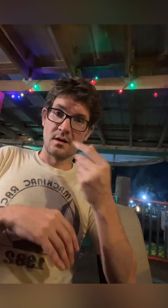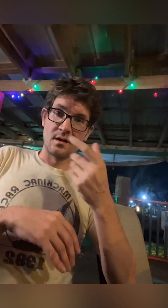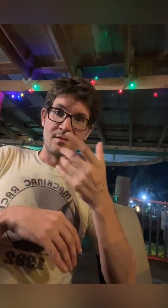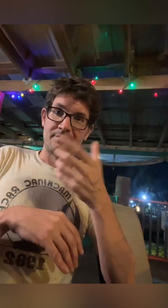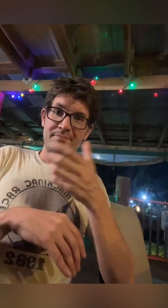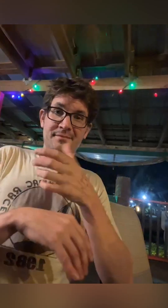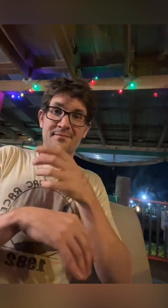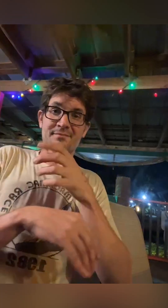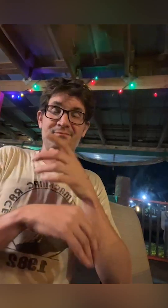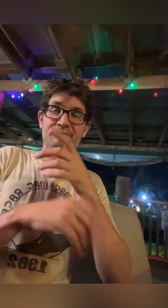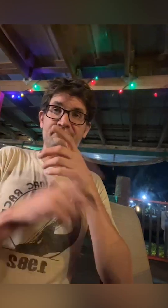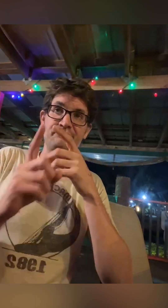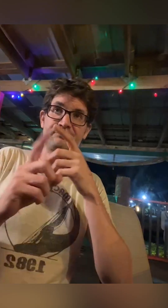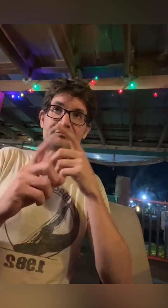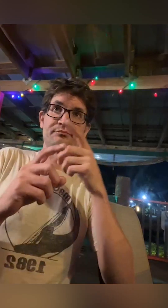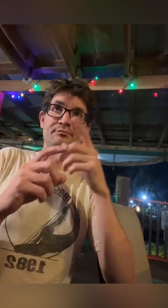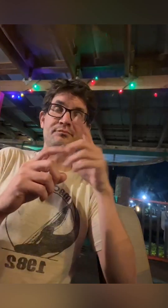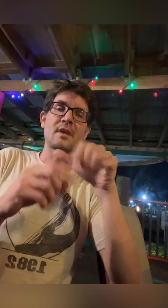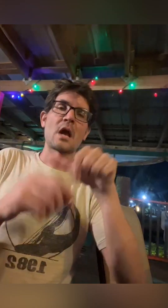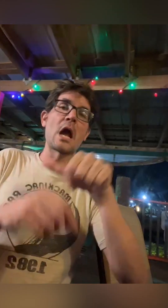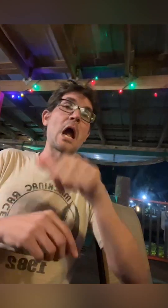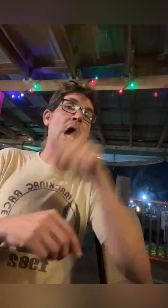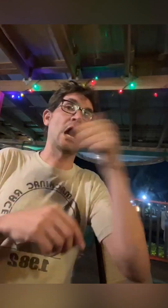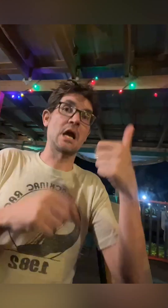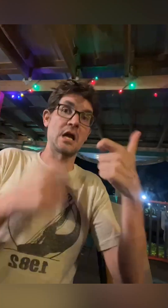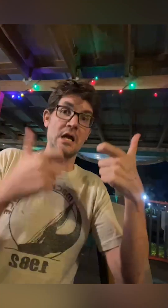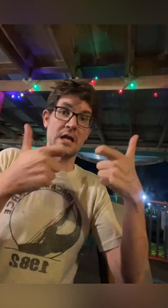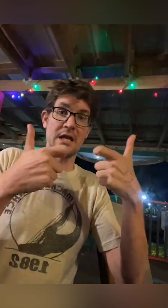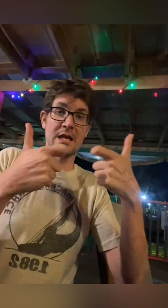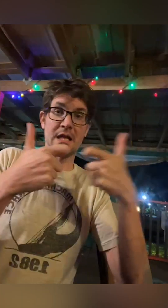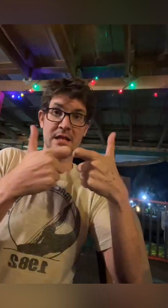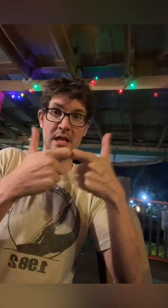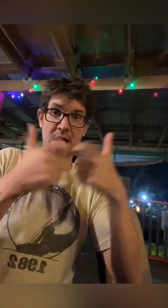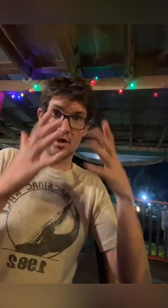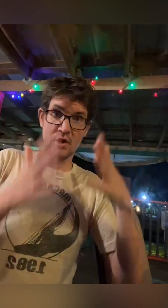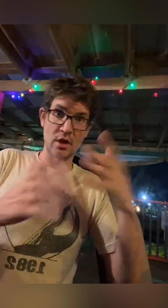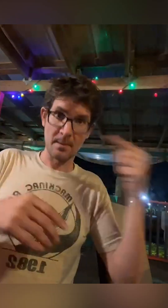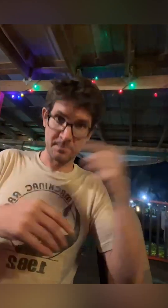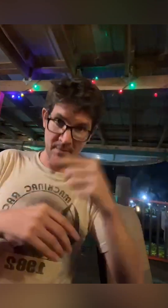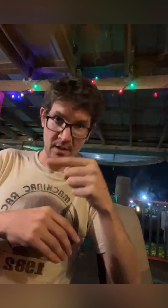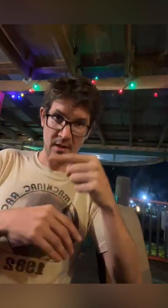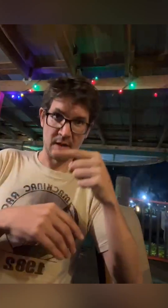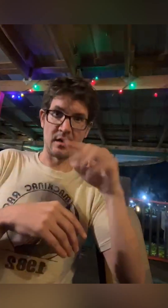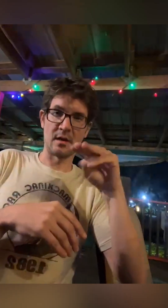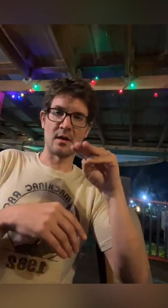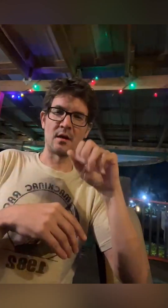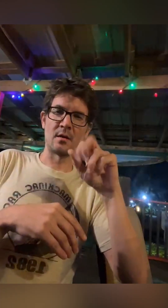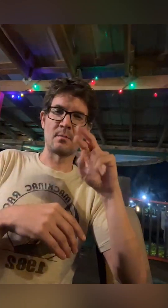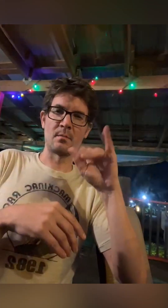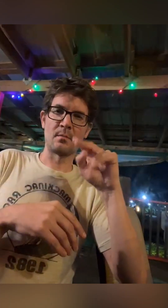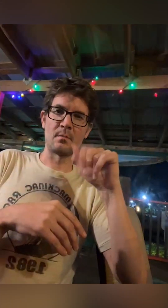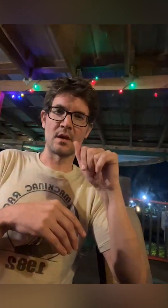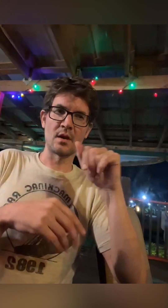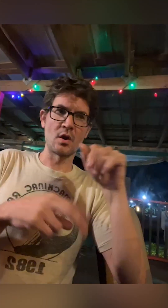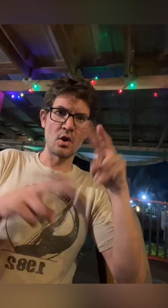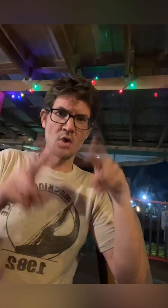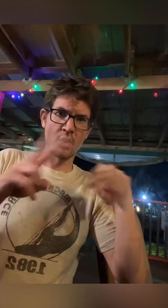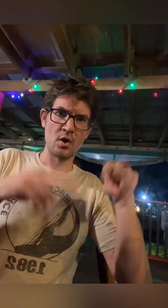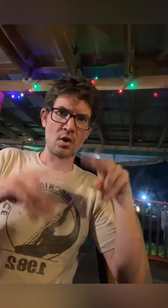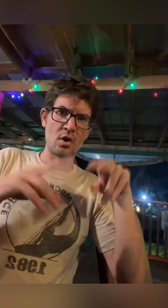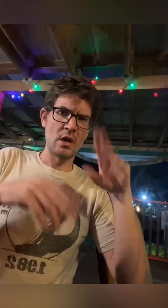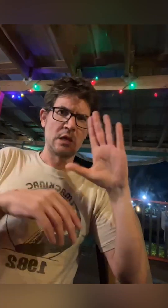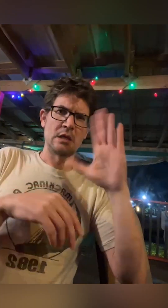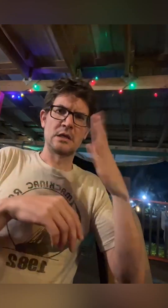Another electrician came out to the marina to look over everything.